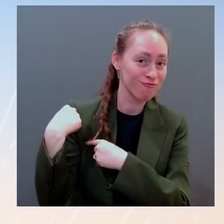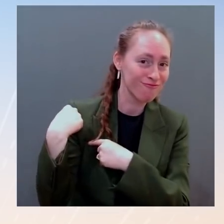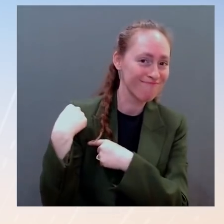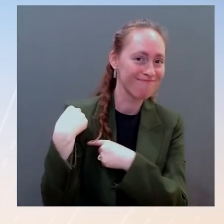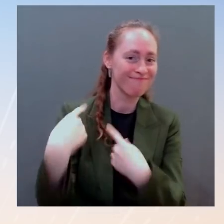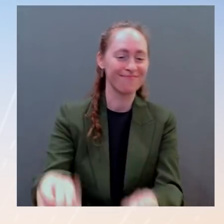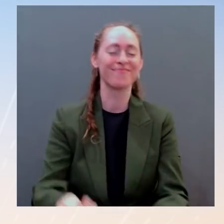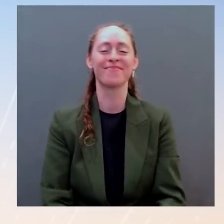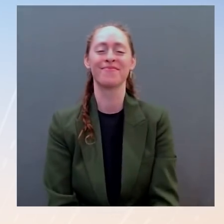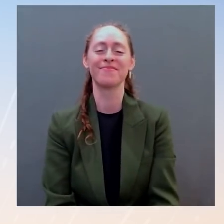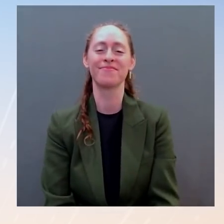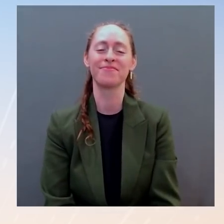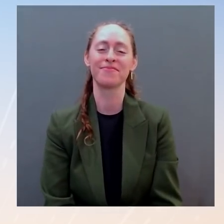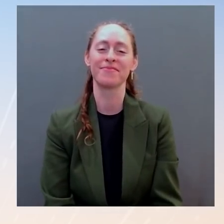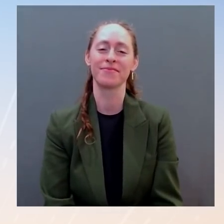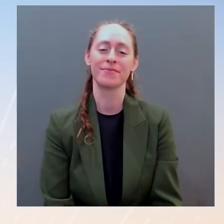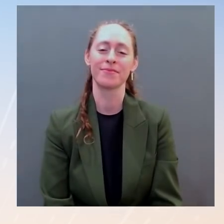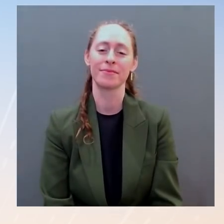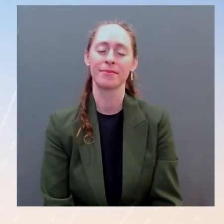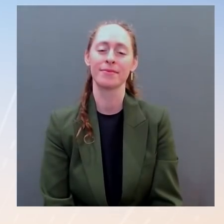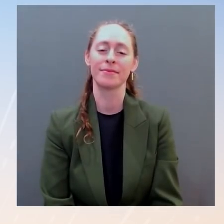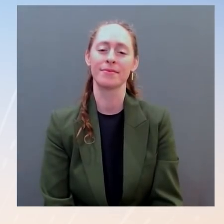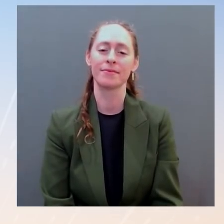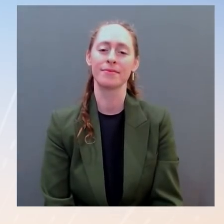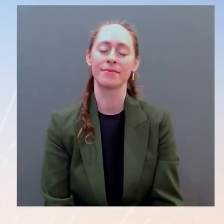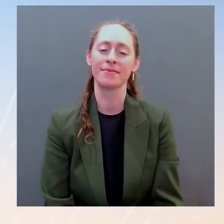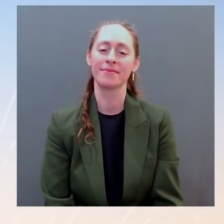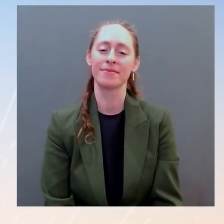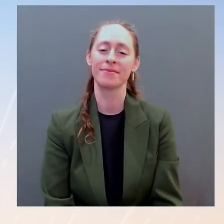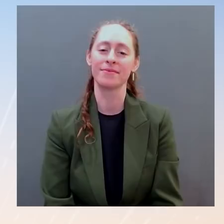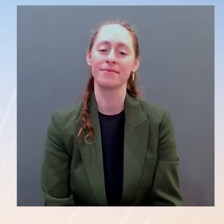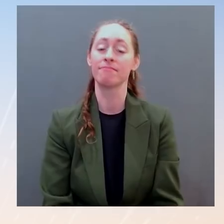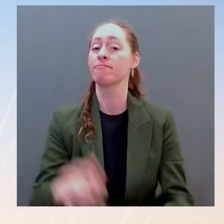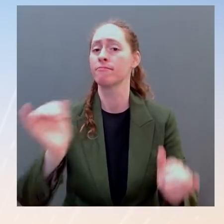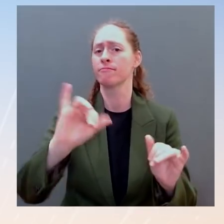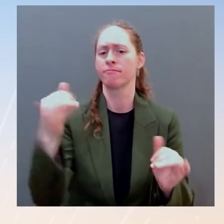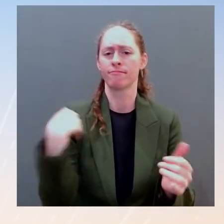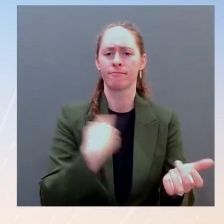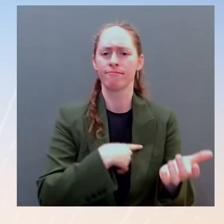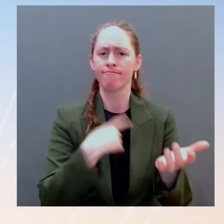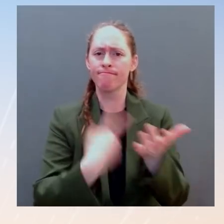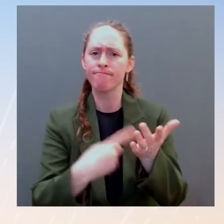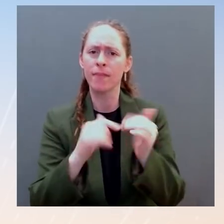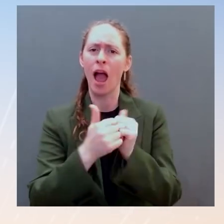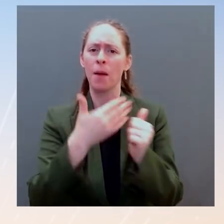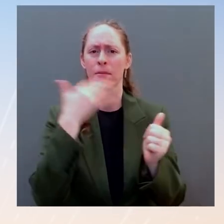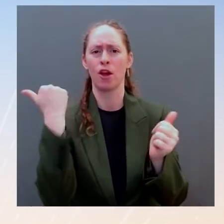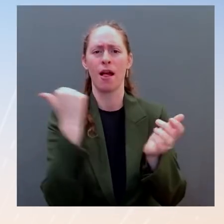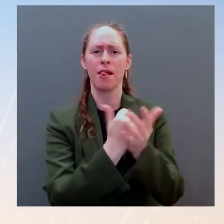from nine rare respiratory cancers. Supporting our veterans is a critical part of the President's Unity Agenda.